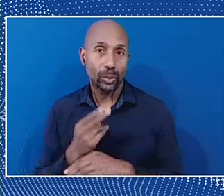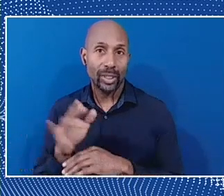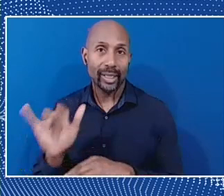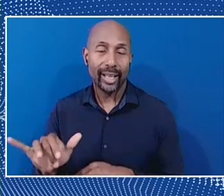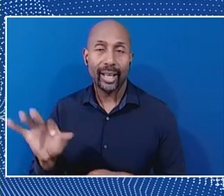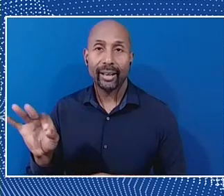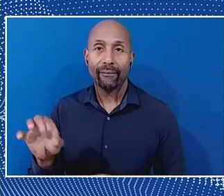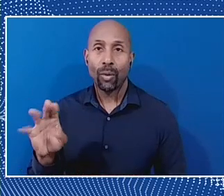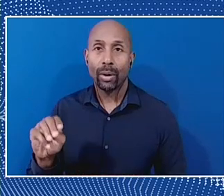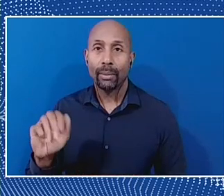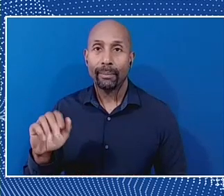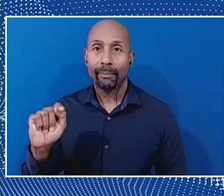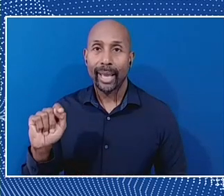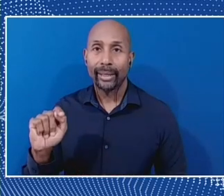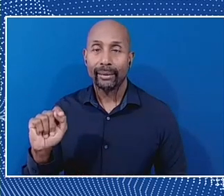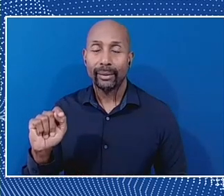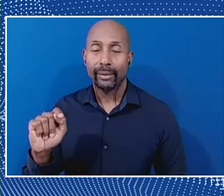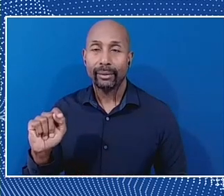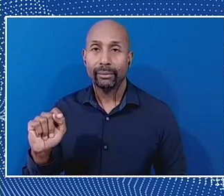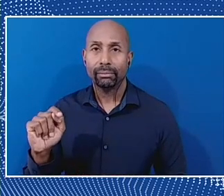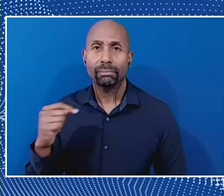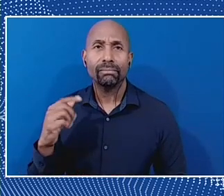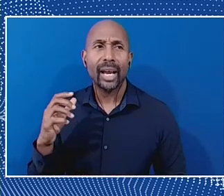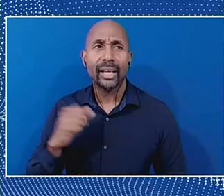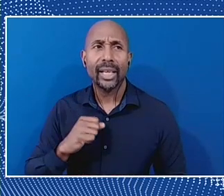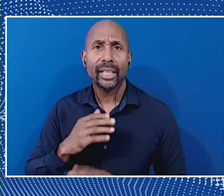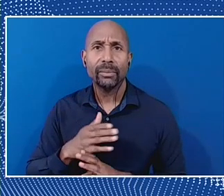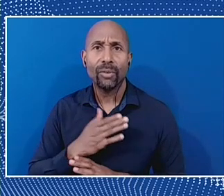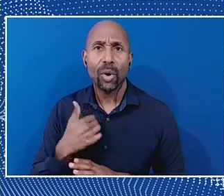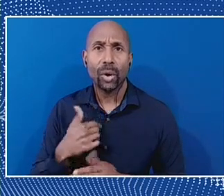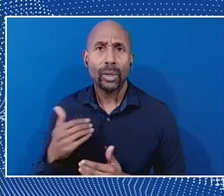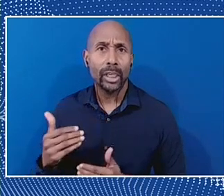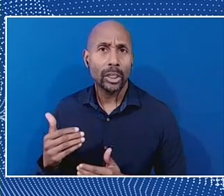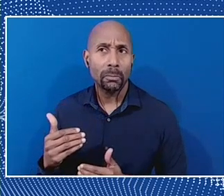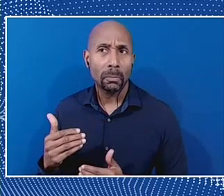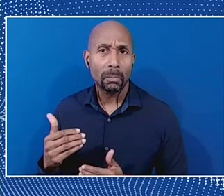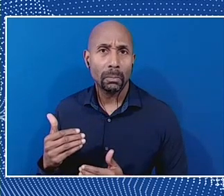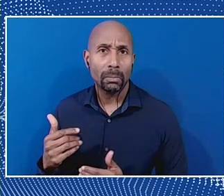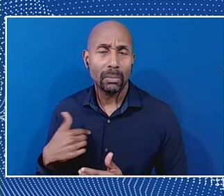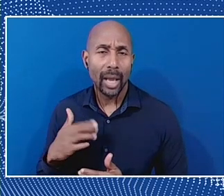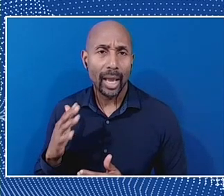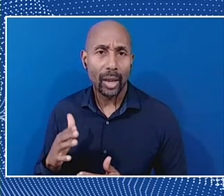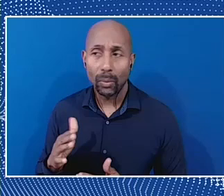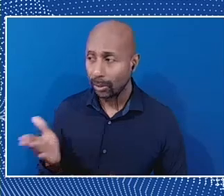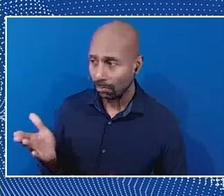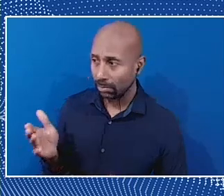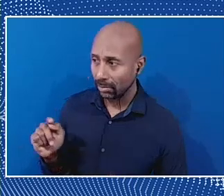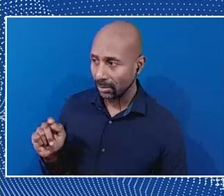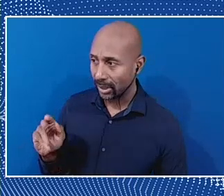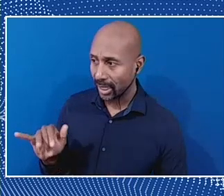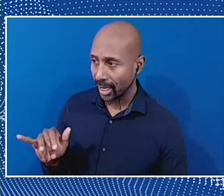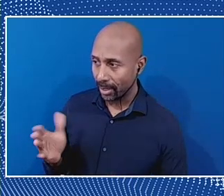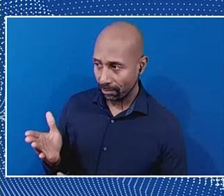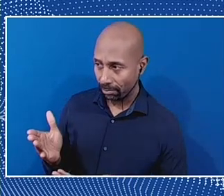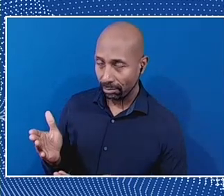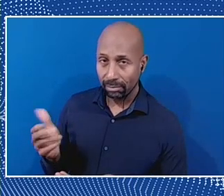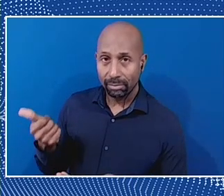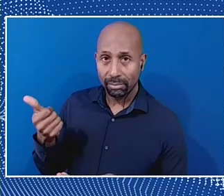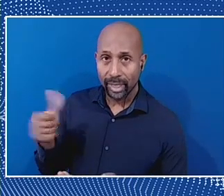I guess before we go any further on that, I'll go to Tamy if she has any comment or